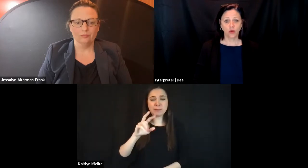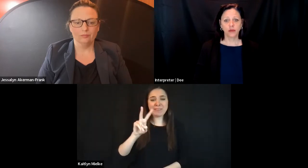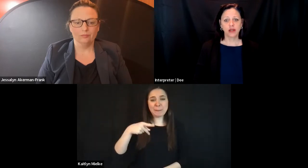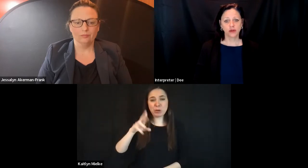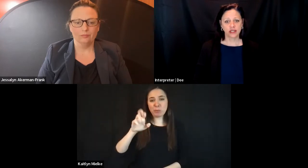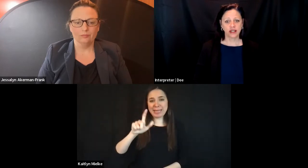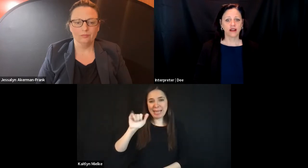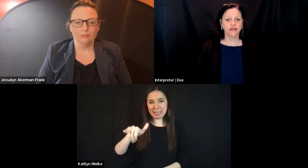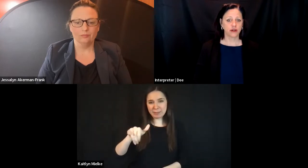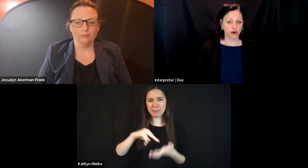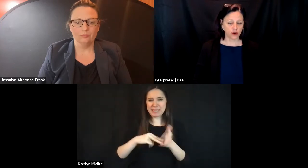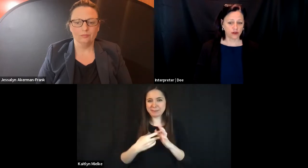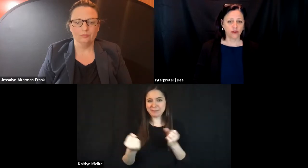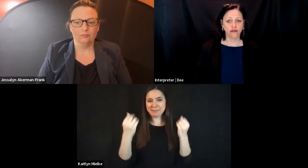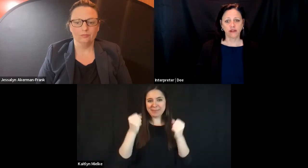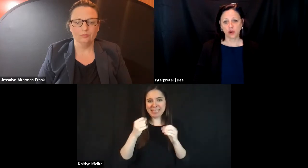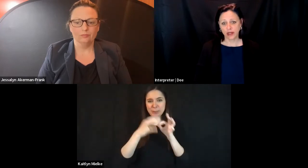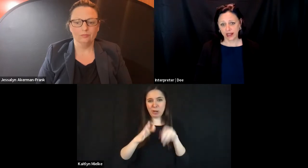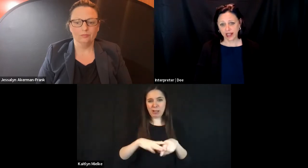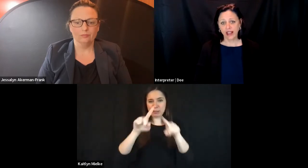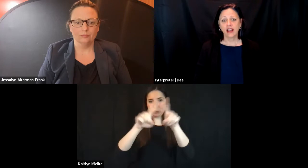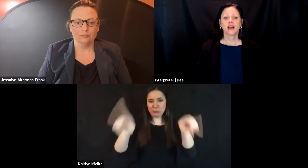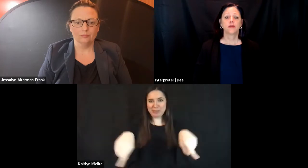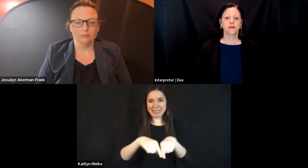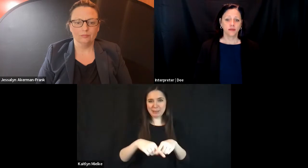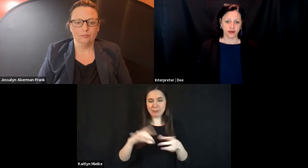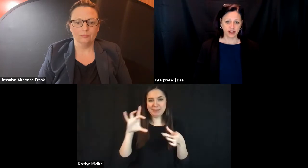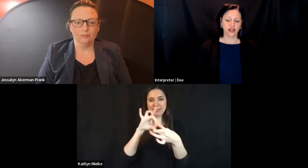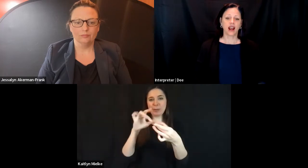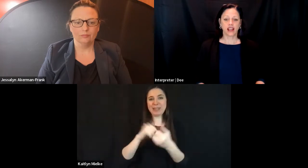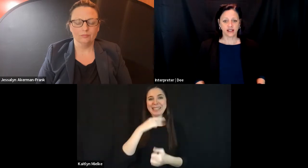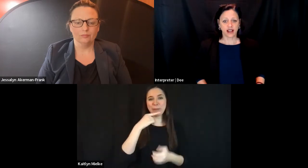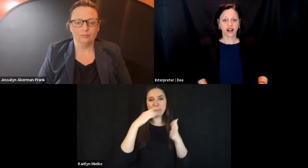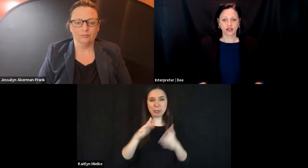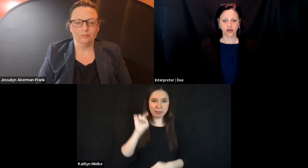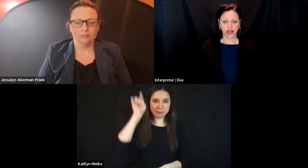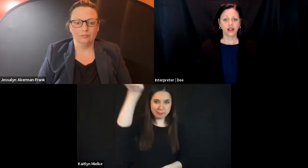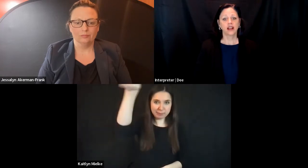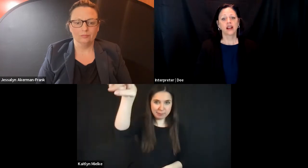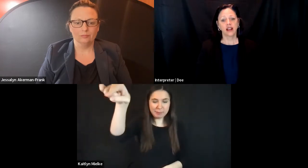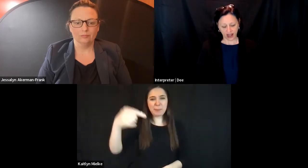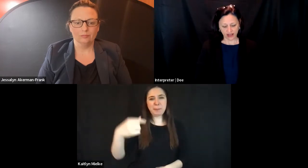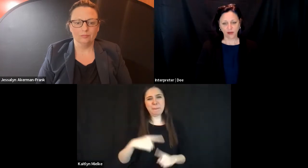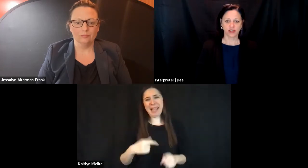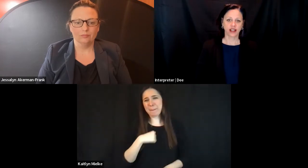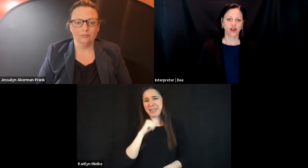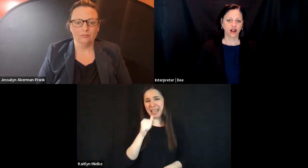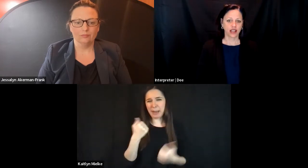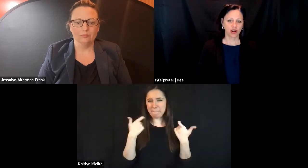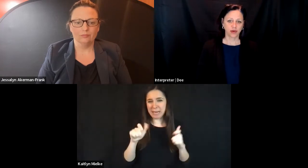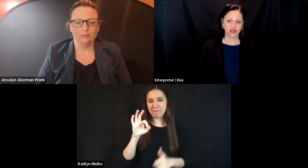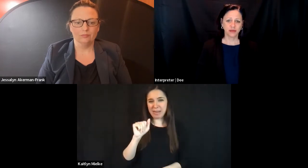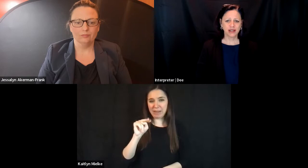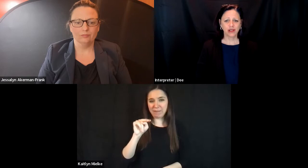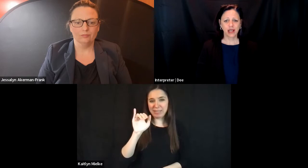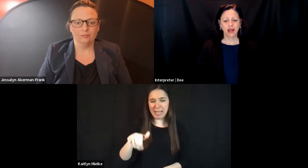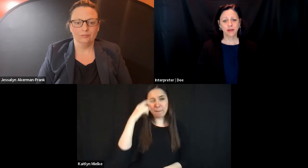it evens our playing field, basically.